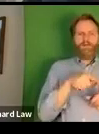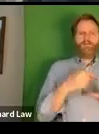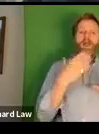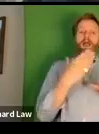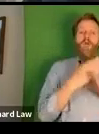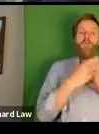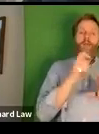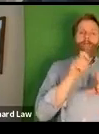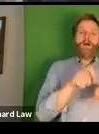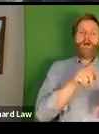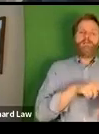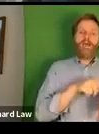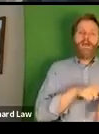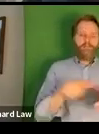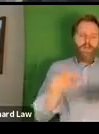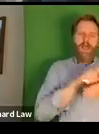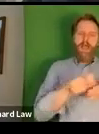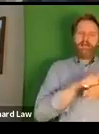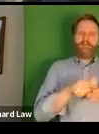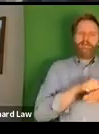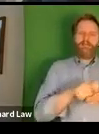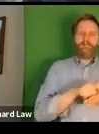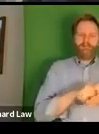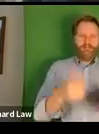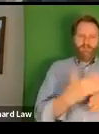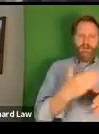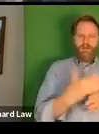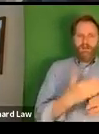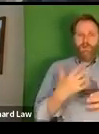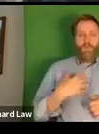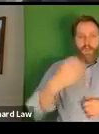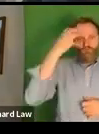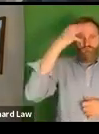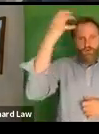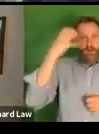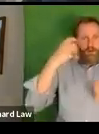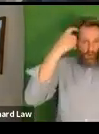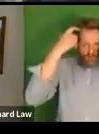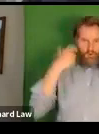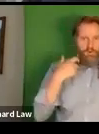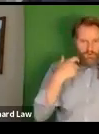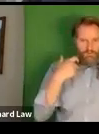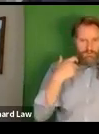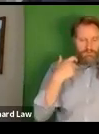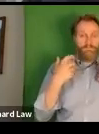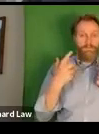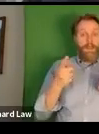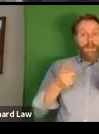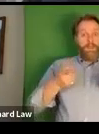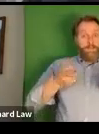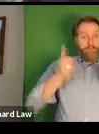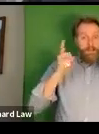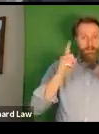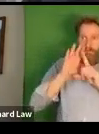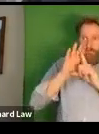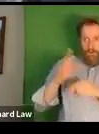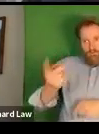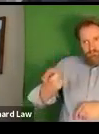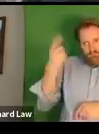Administrative Court Royal Courts of Justice. Managers are calling staff into the office one day a week even those working from home to deal with work